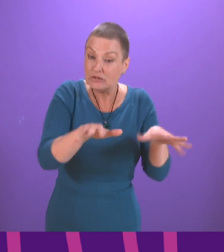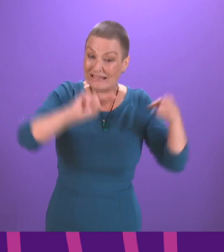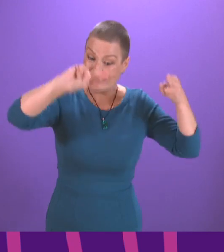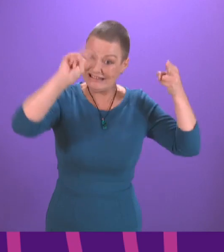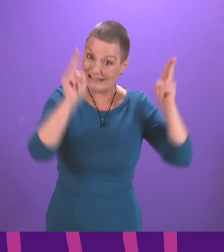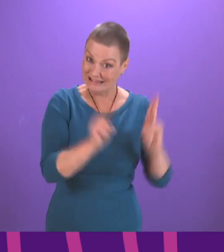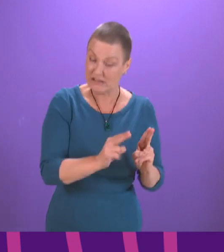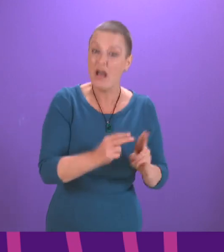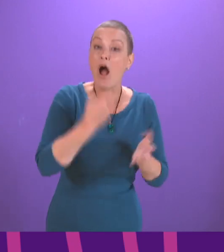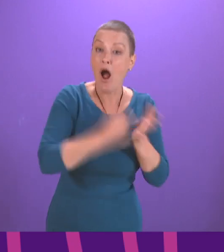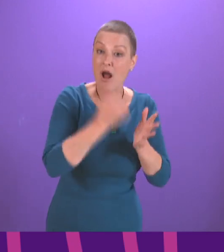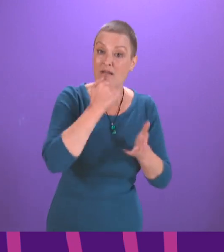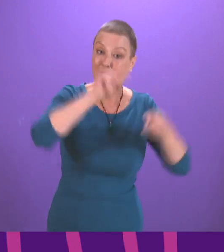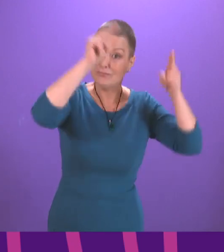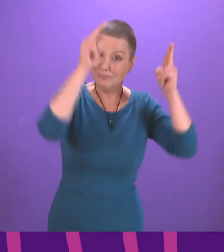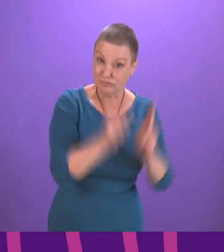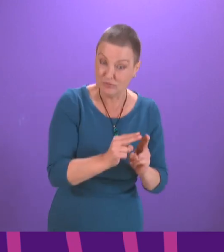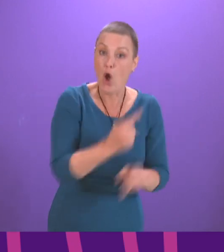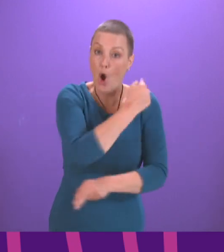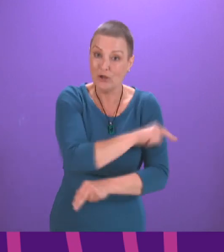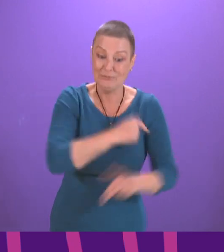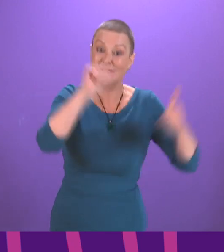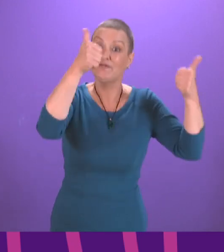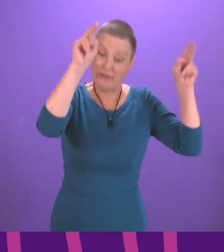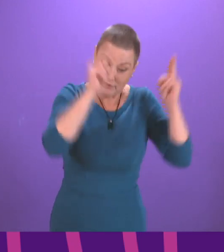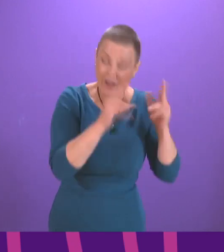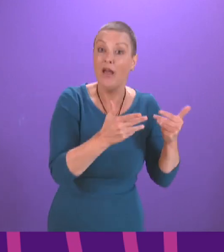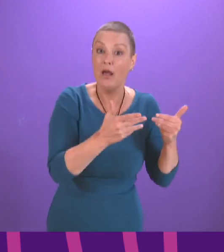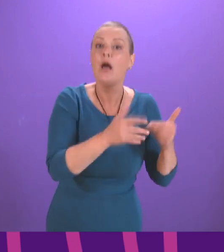point that all of us remember and communicate to our constituents across the country.